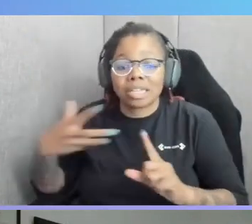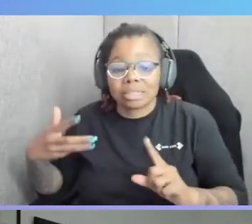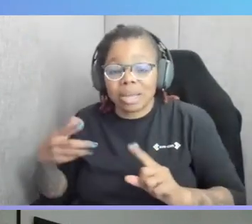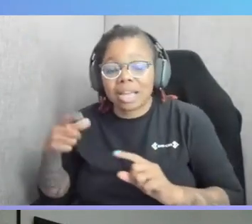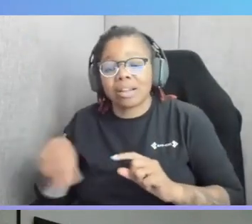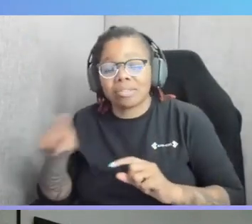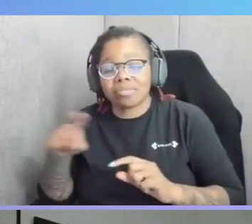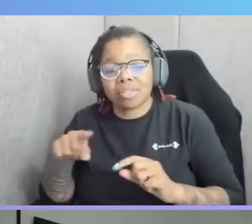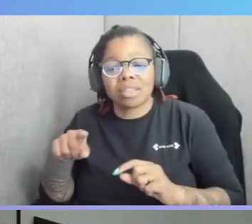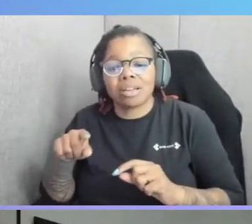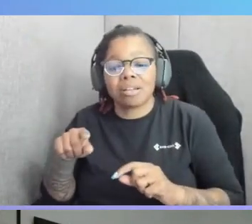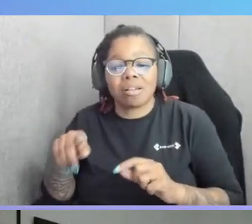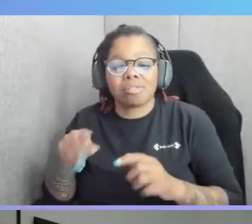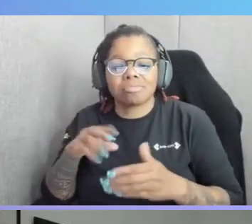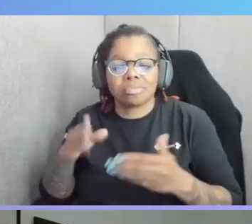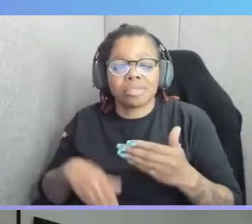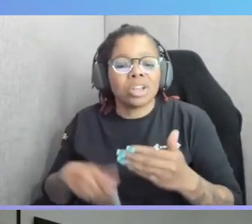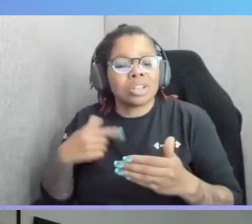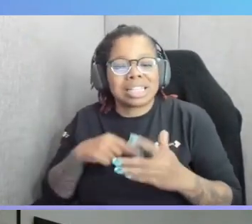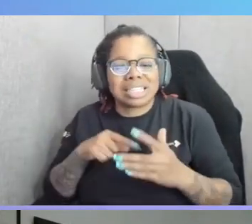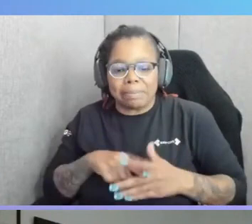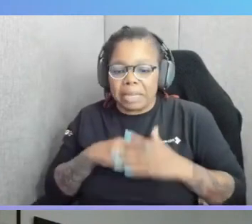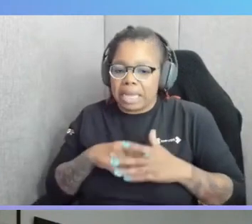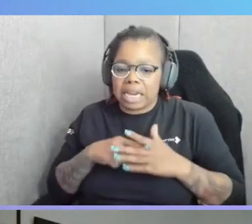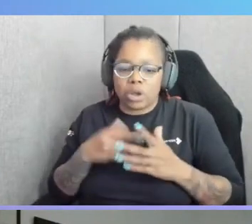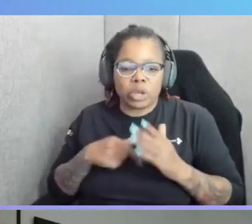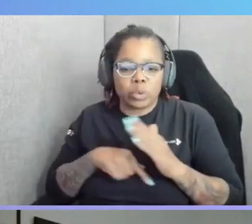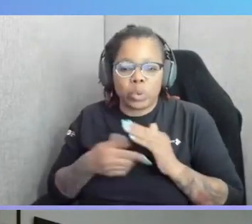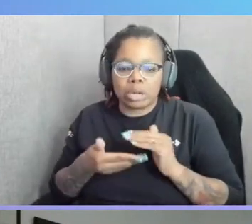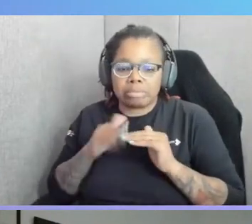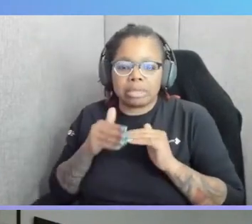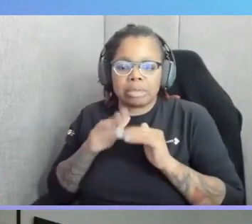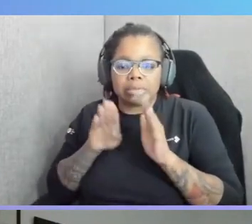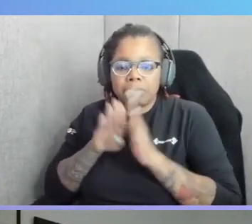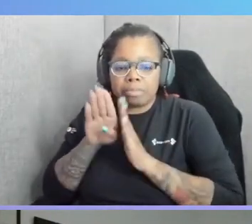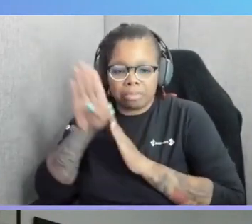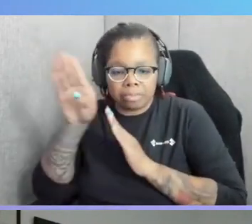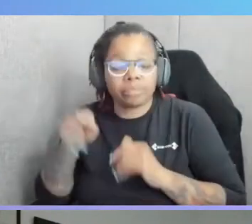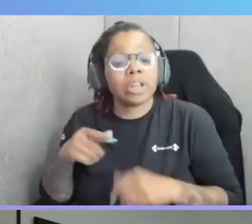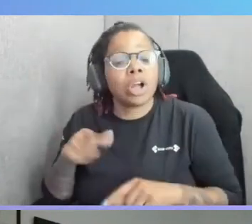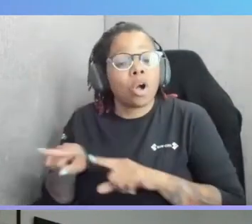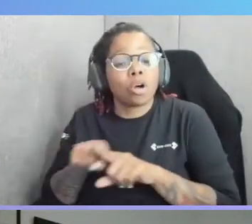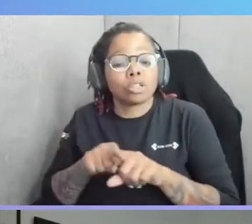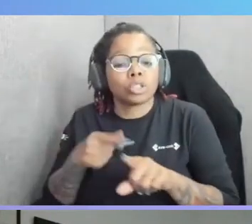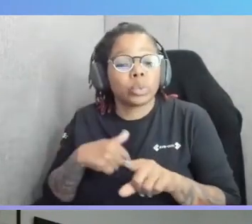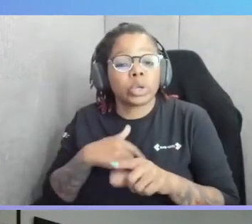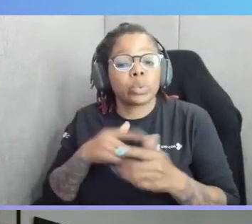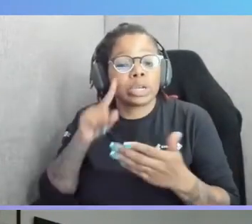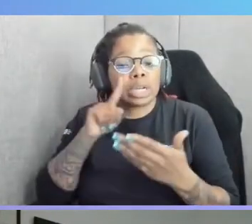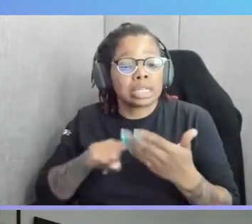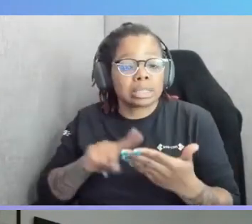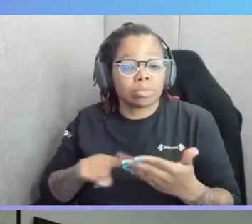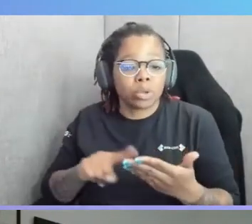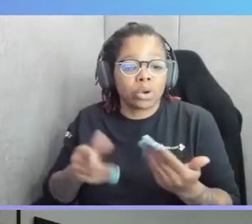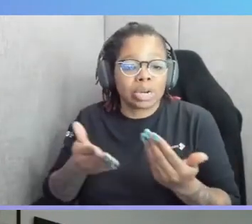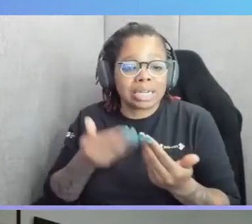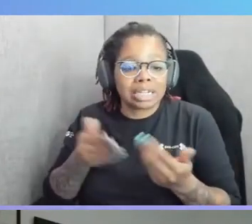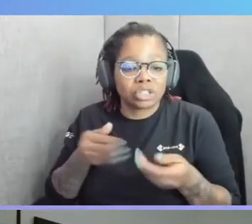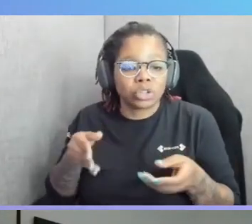findings. So these are initial we want to build on those and really validate them. We'd also like to explore easier ways to